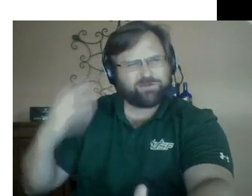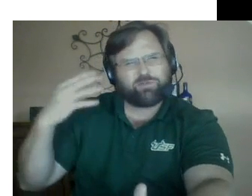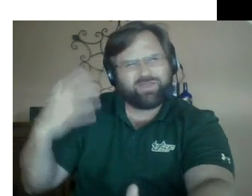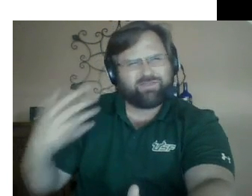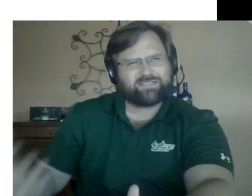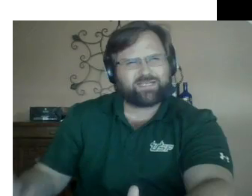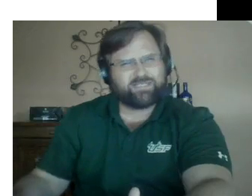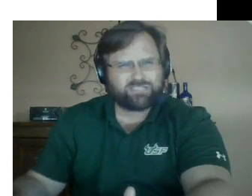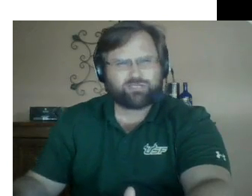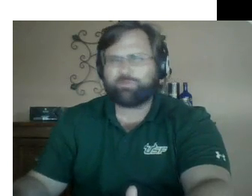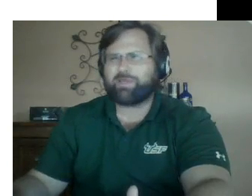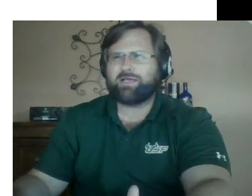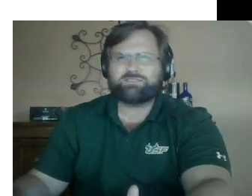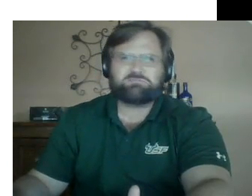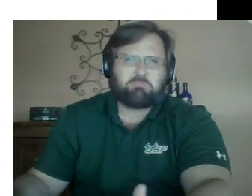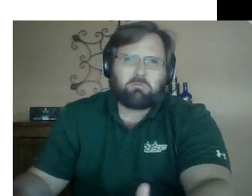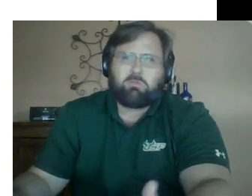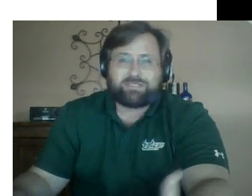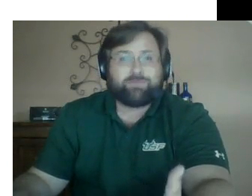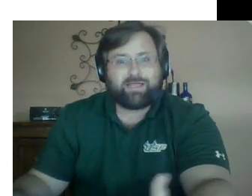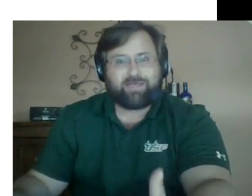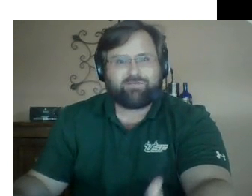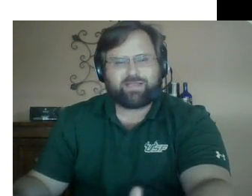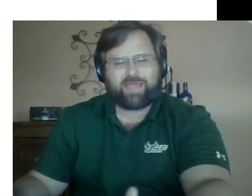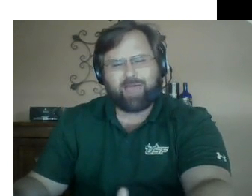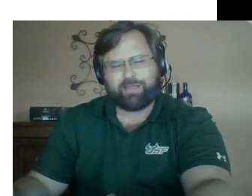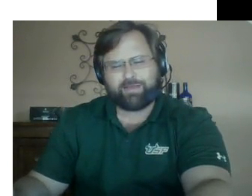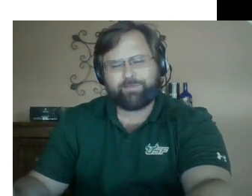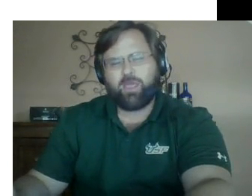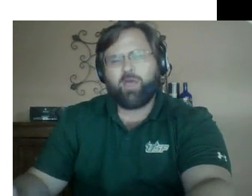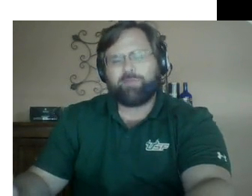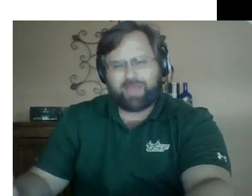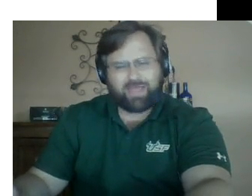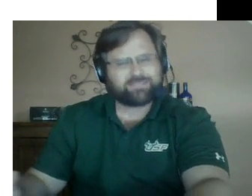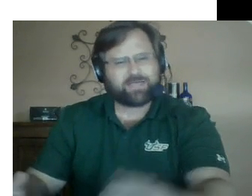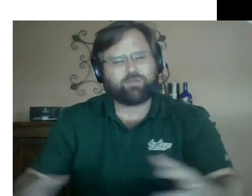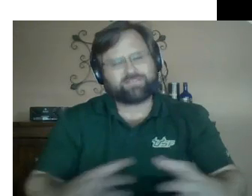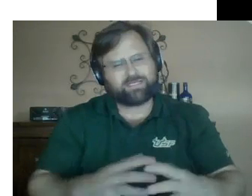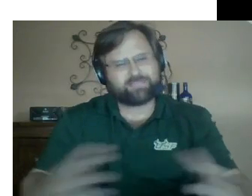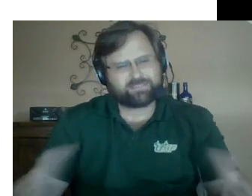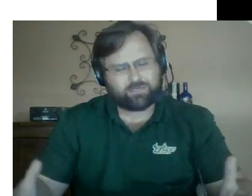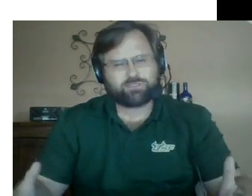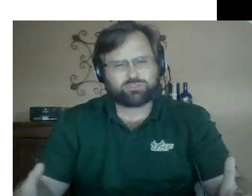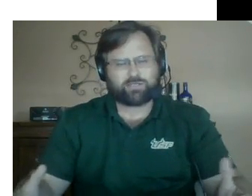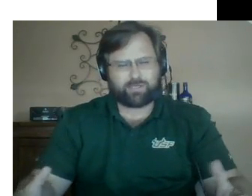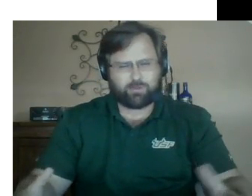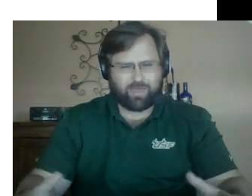speakers don't think that is a conditional because it's something that definitely happened but in ASL the sentence is still constructed in a way